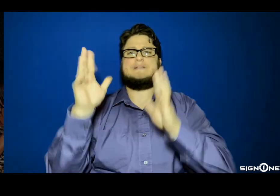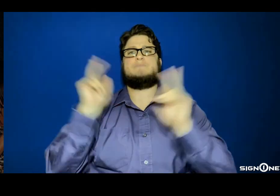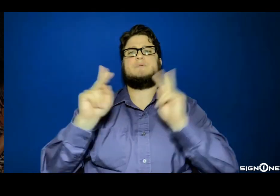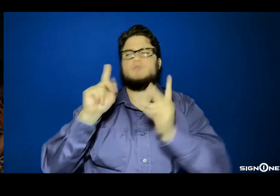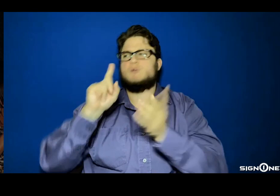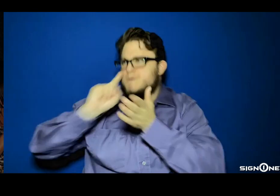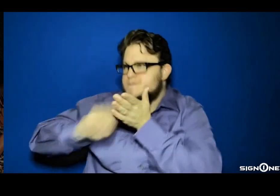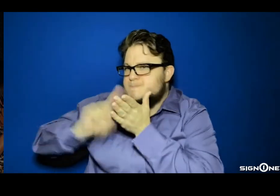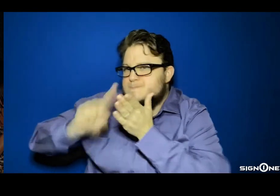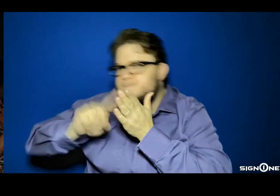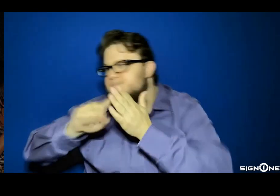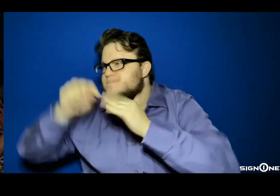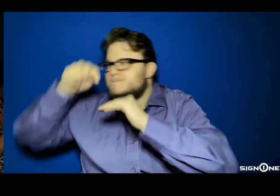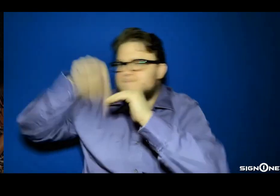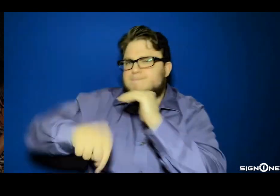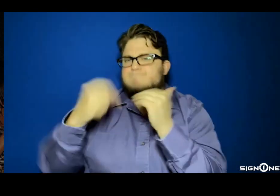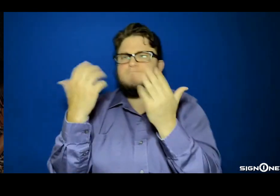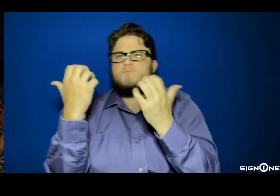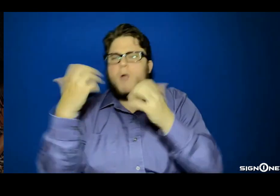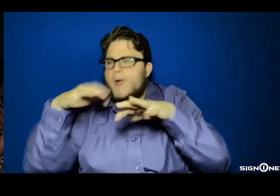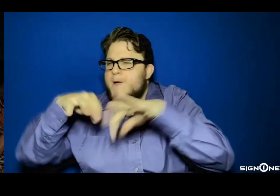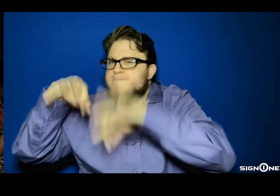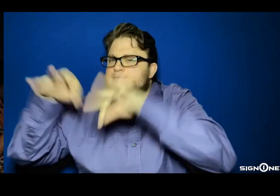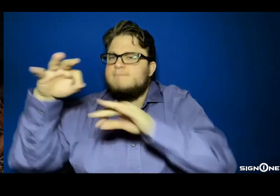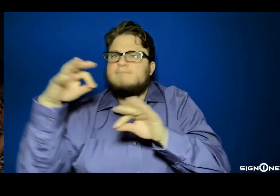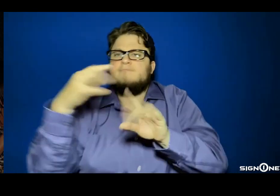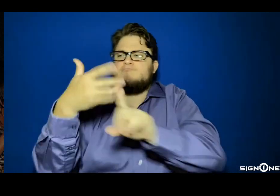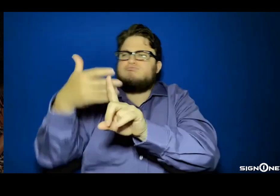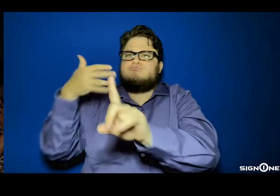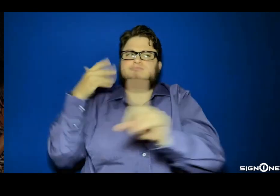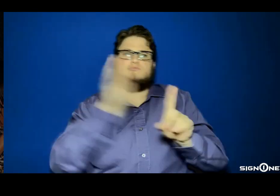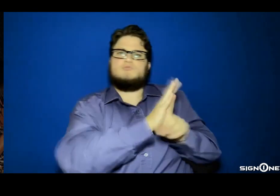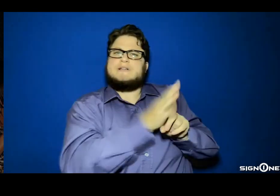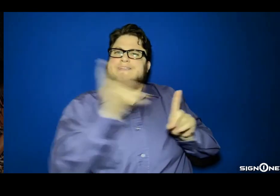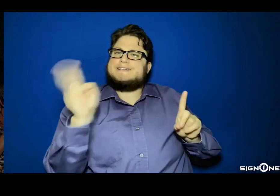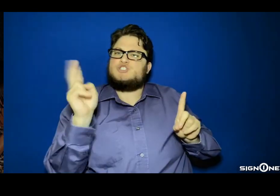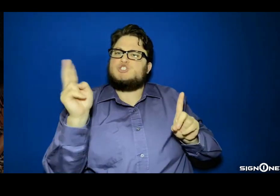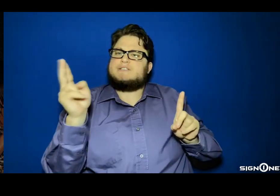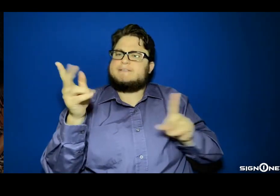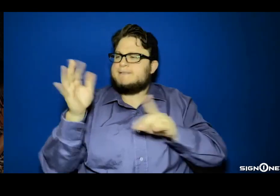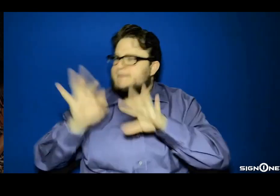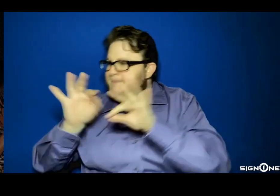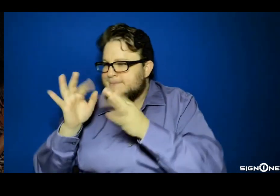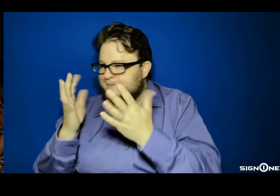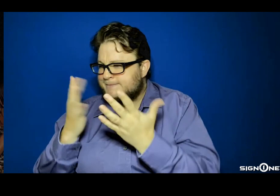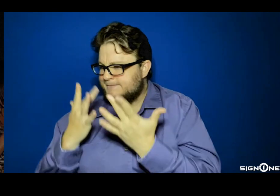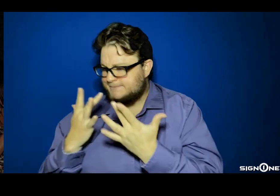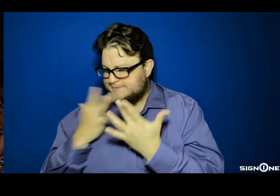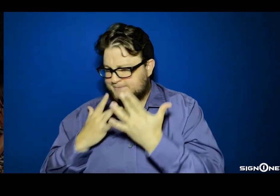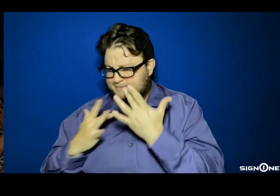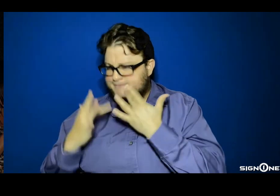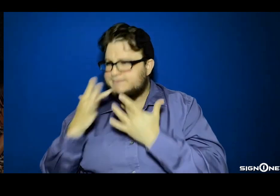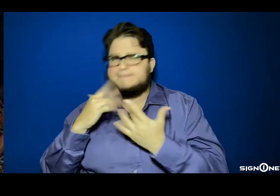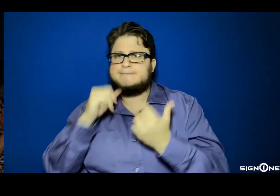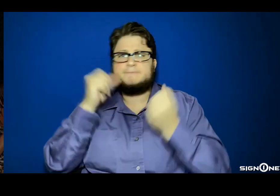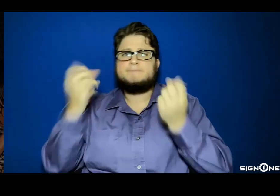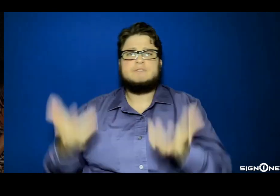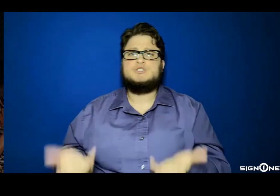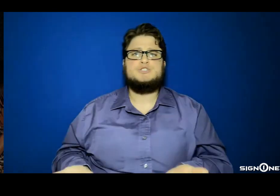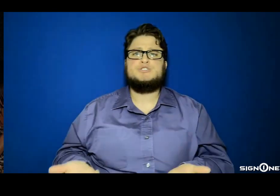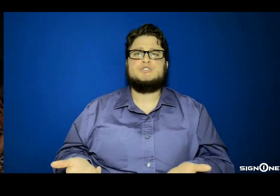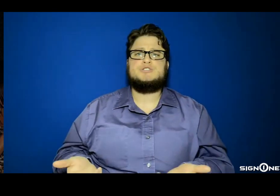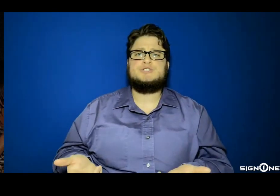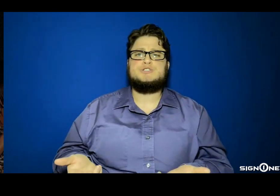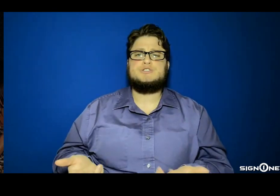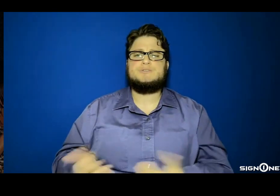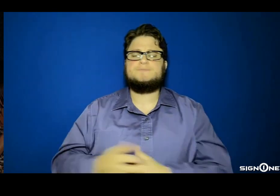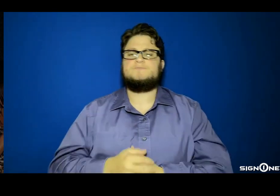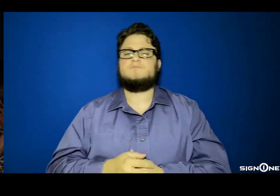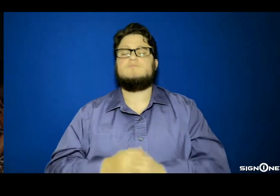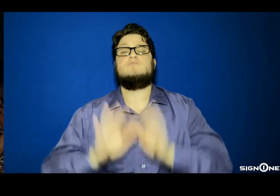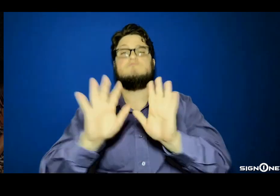Many people are digging into her past but not coming up with much.